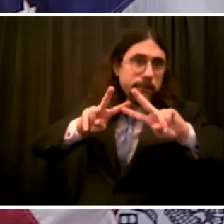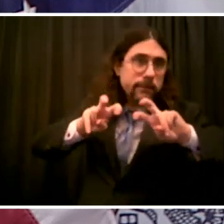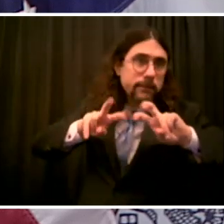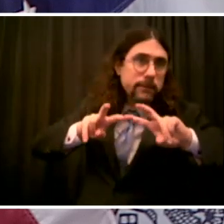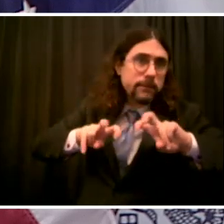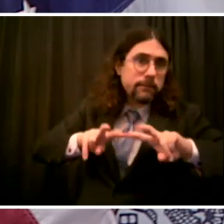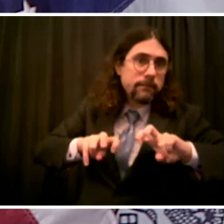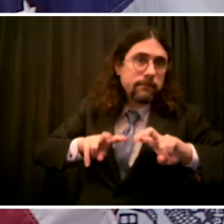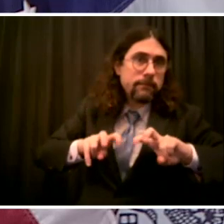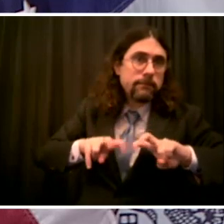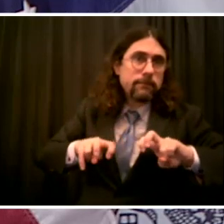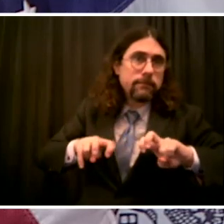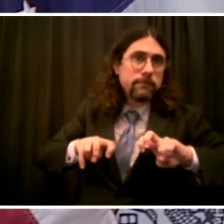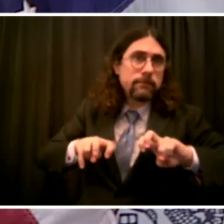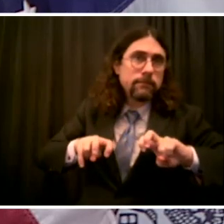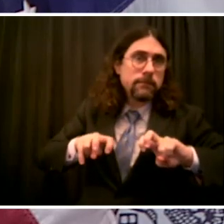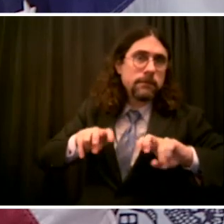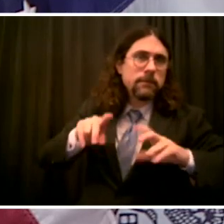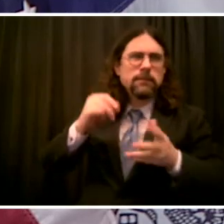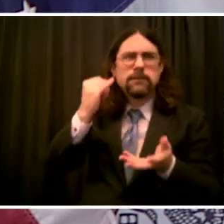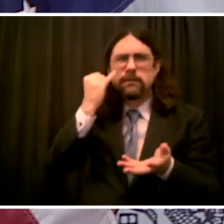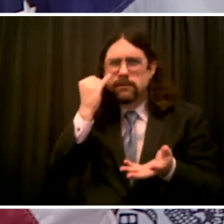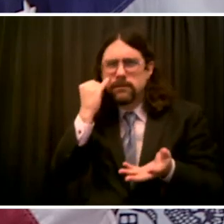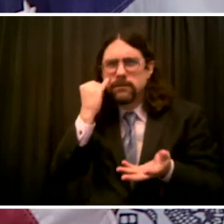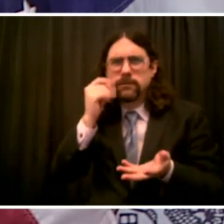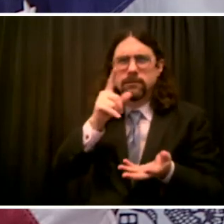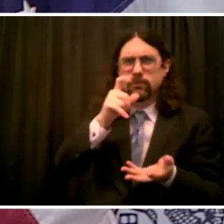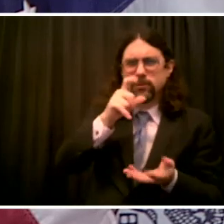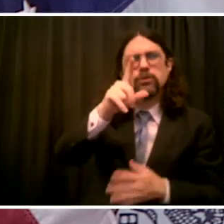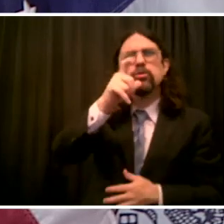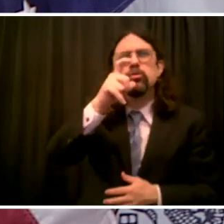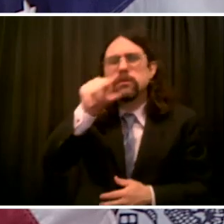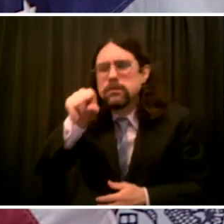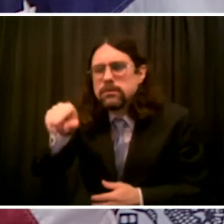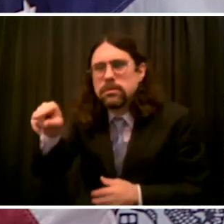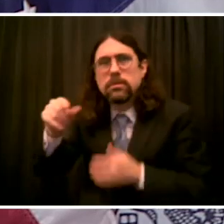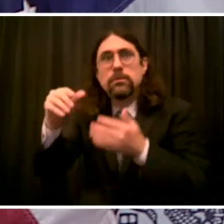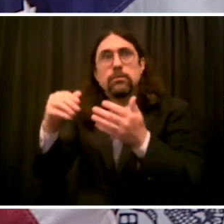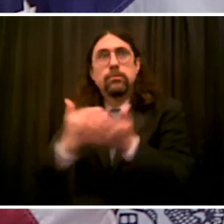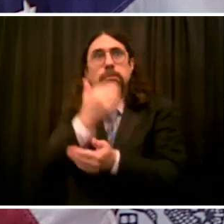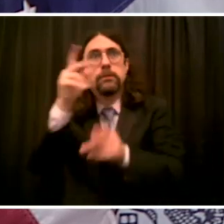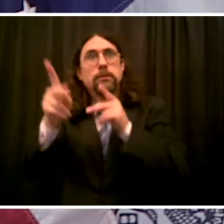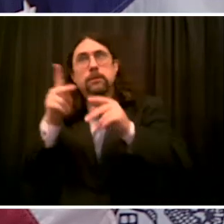TO UNDERSTAND WHETHER THERE A'S PARTICULAR GROUP OF PEOPLE WHO ARE